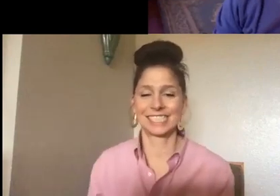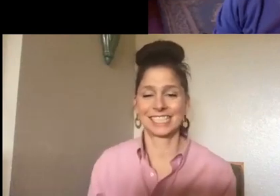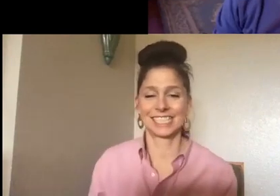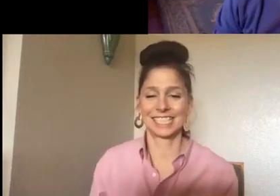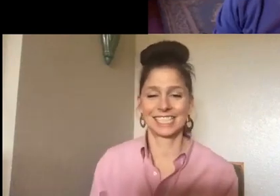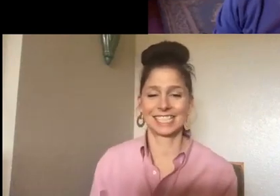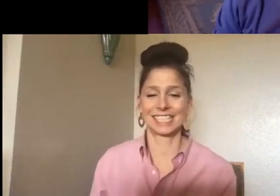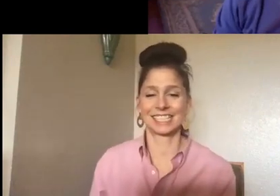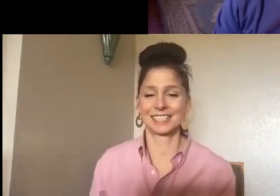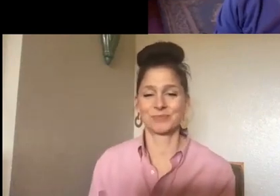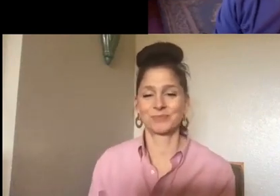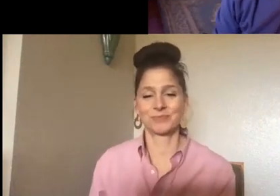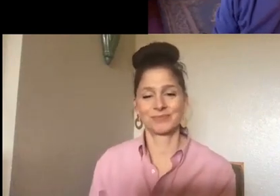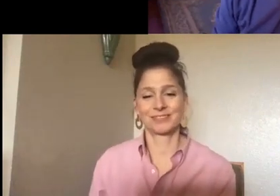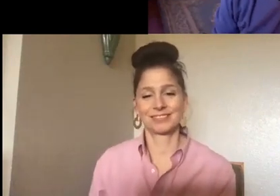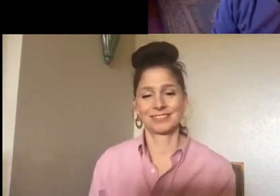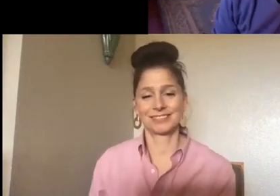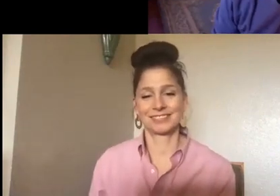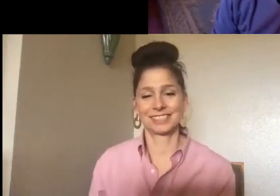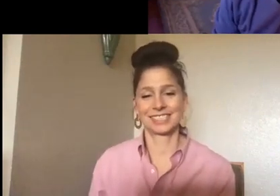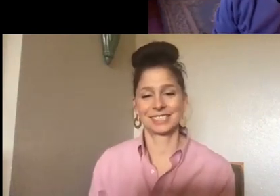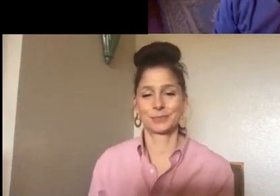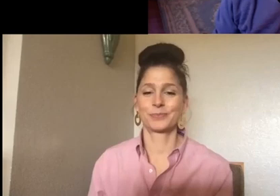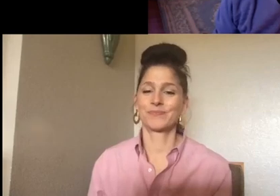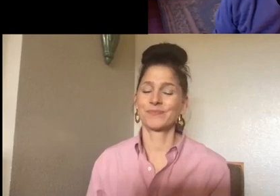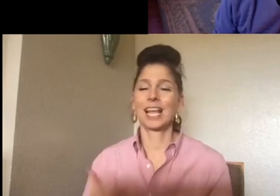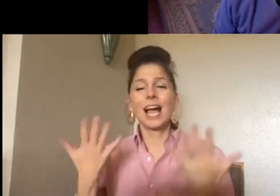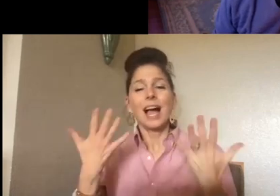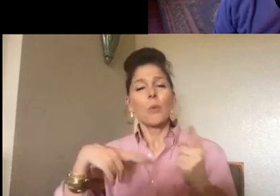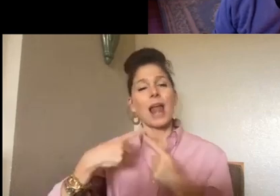DAVID - Okay, so they didn't have an interpreter at temple?